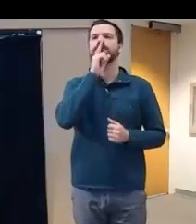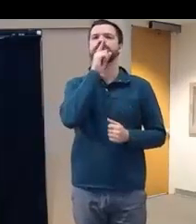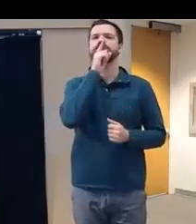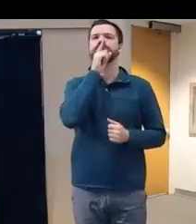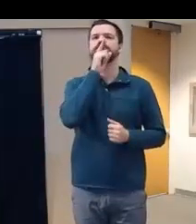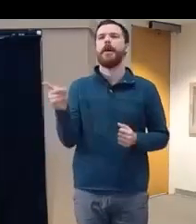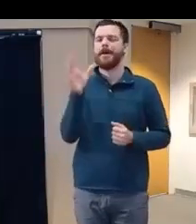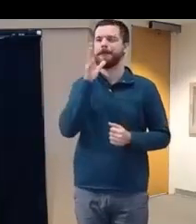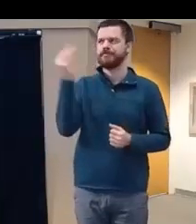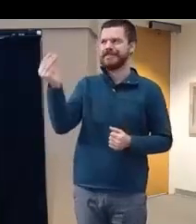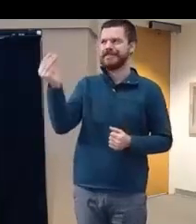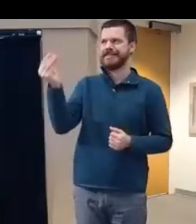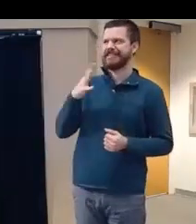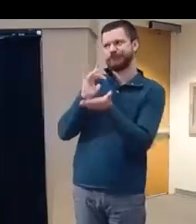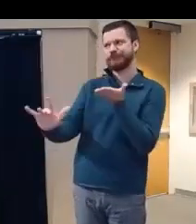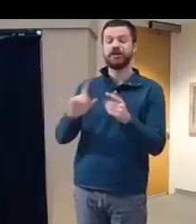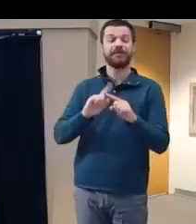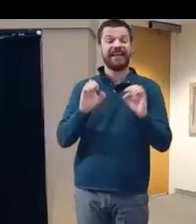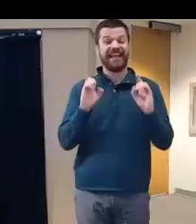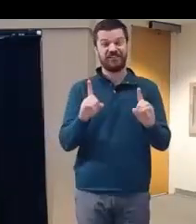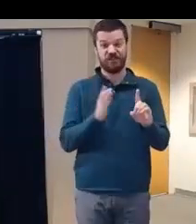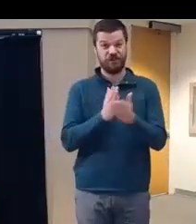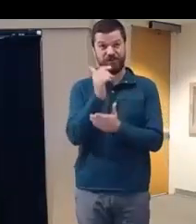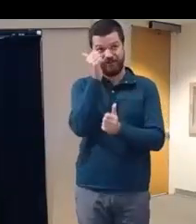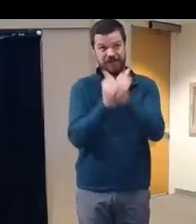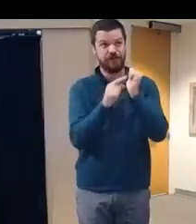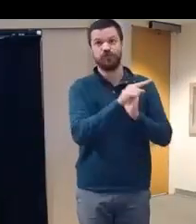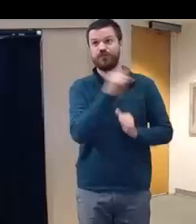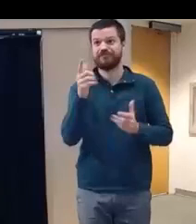told me it's rude but education is happening through everybody here in this room and on Zoom